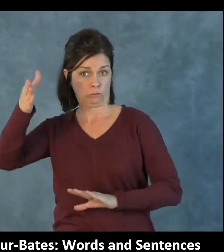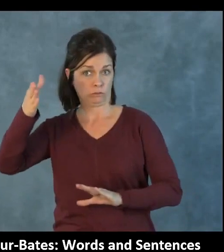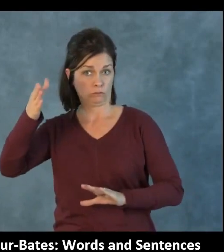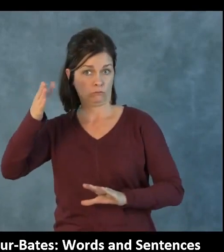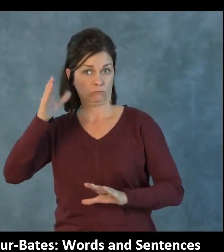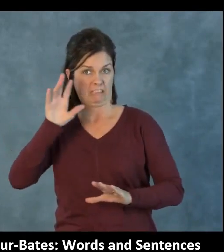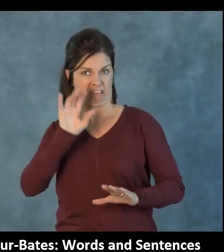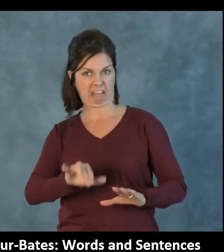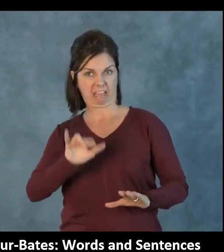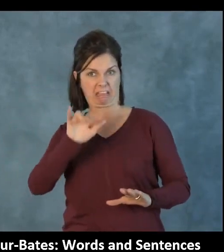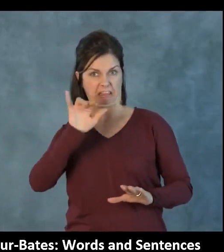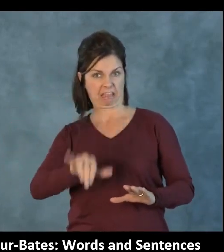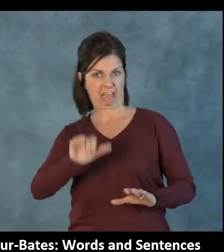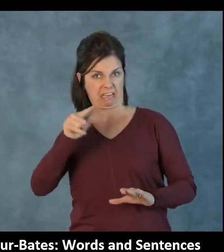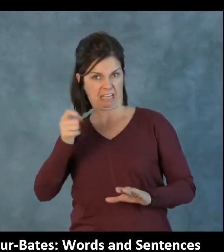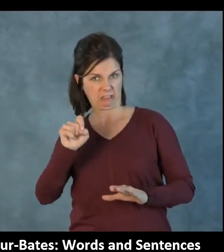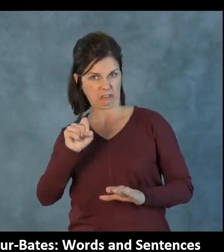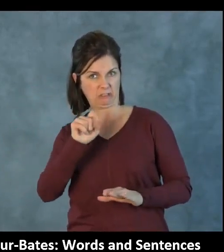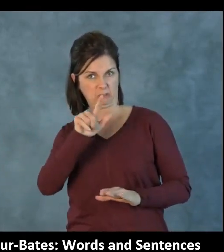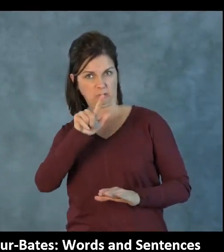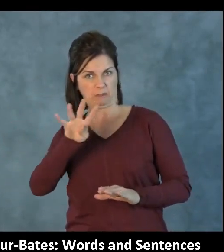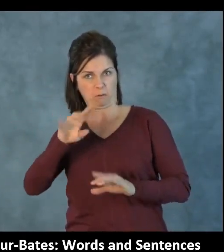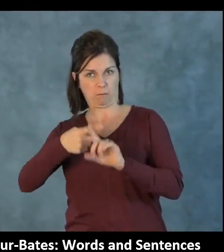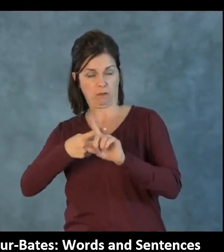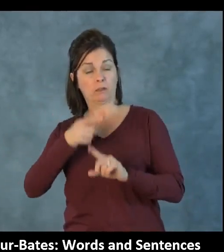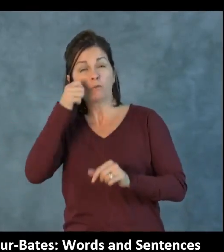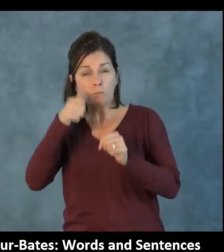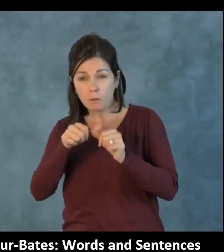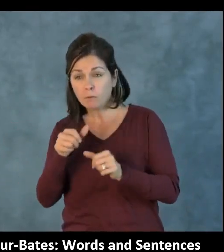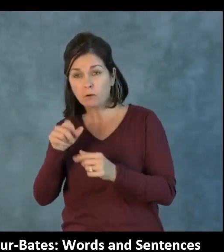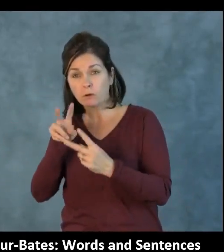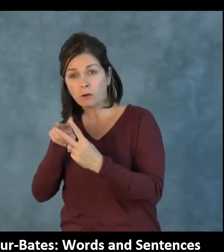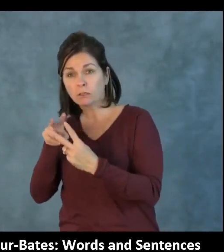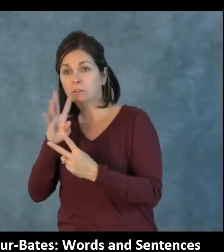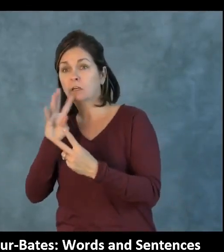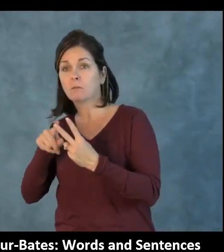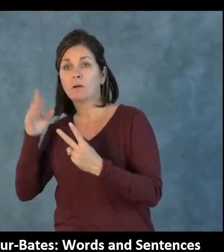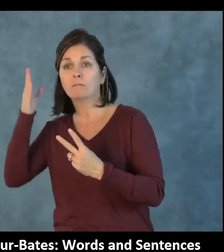was not talking about yet. Those would definitely be things, that we would want